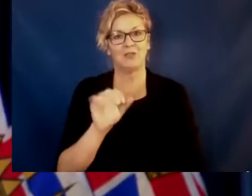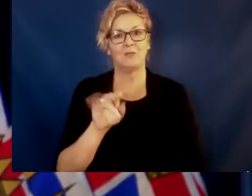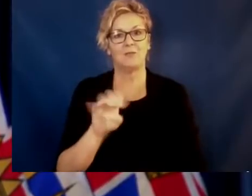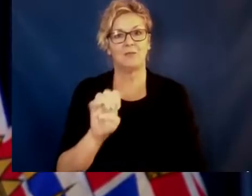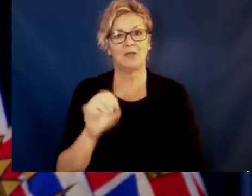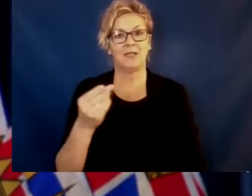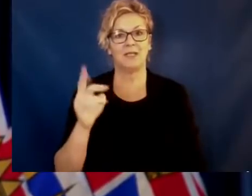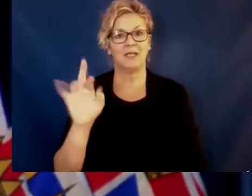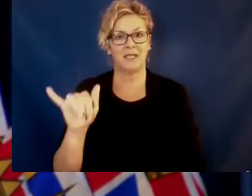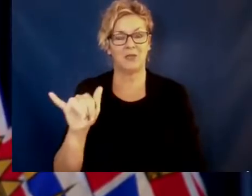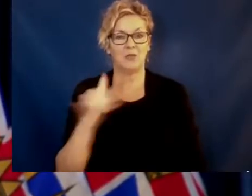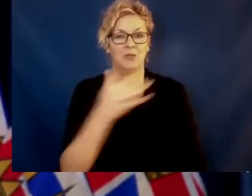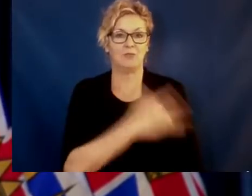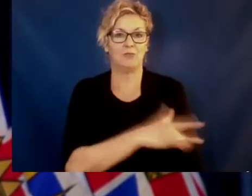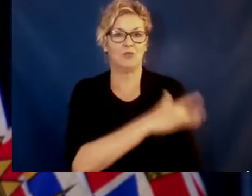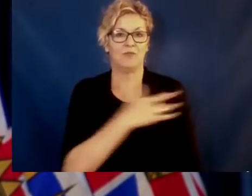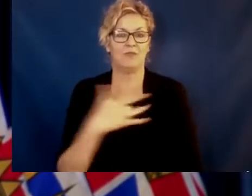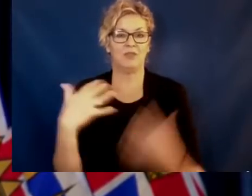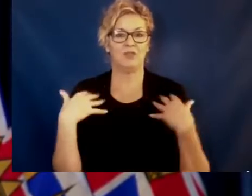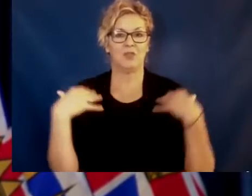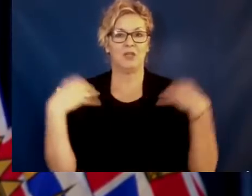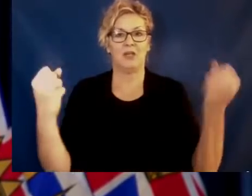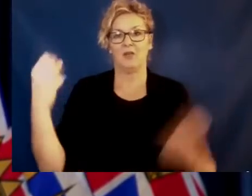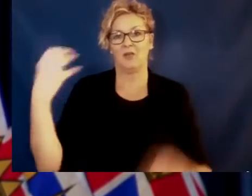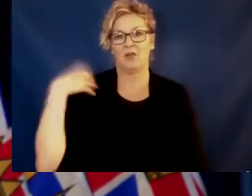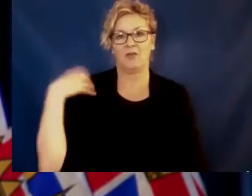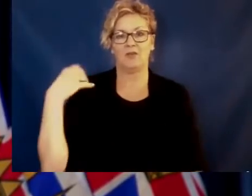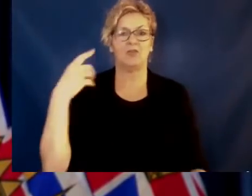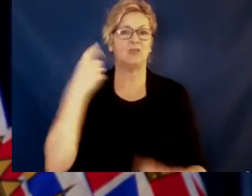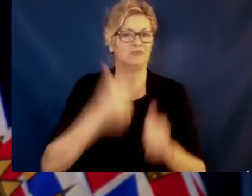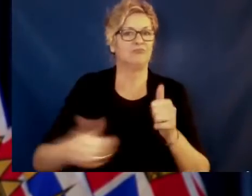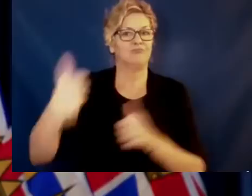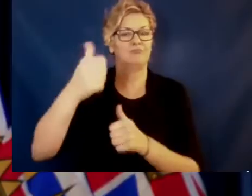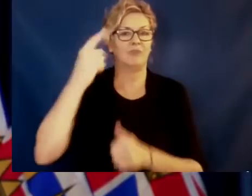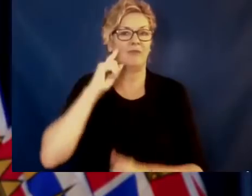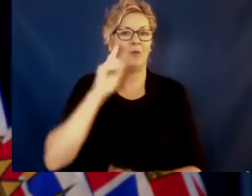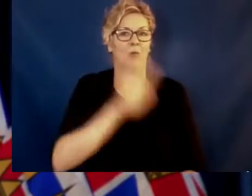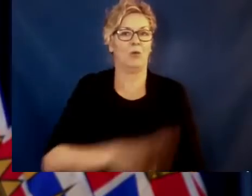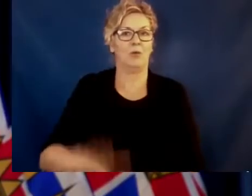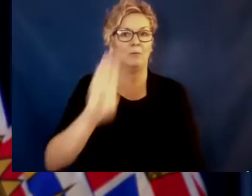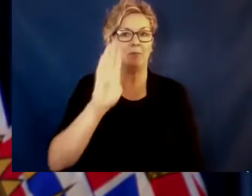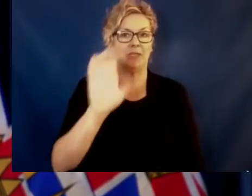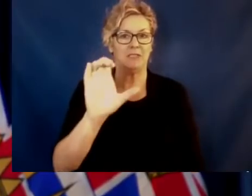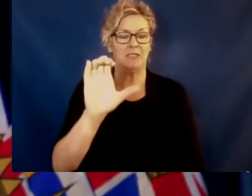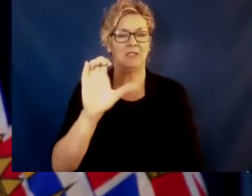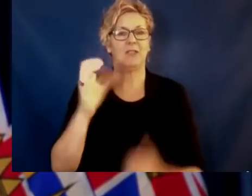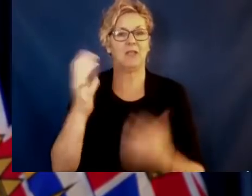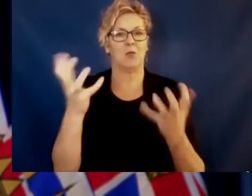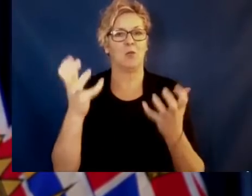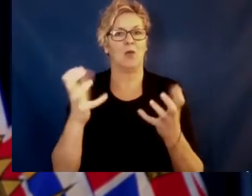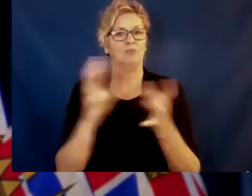Columbia, and this is our COVID-19 update for Monday, October 19. I'd like to